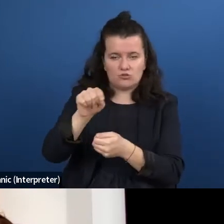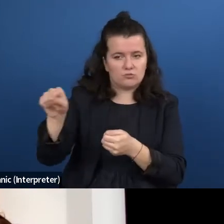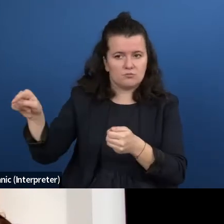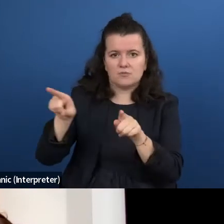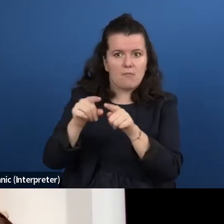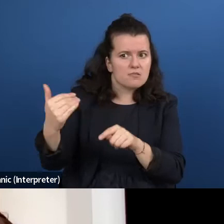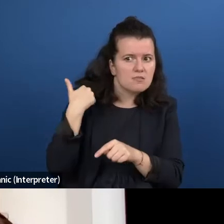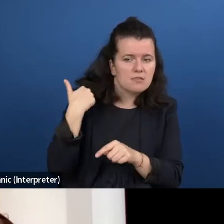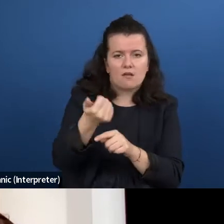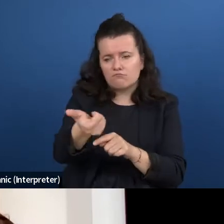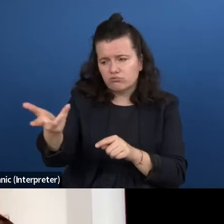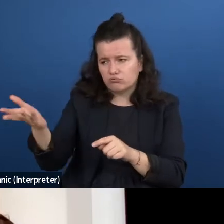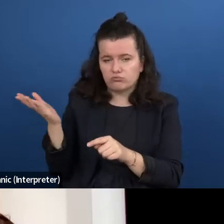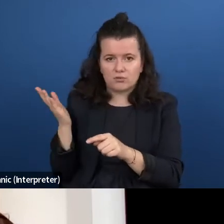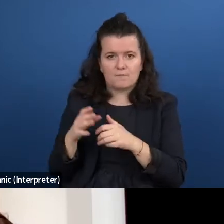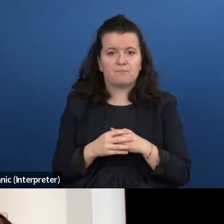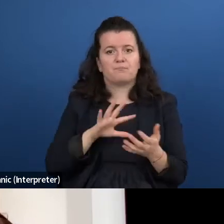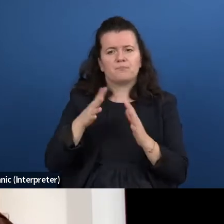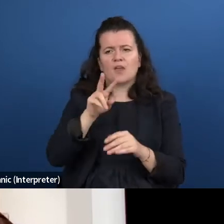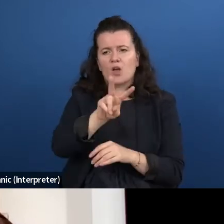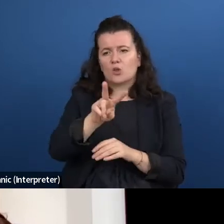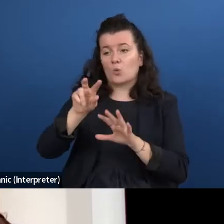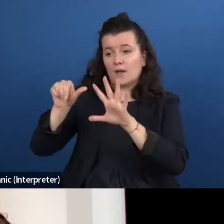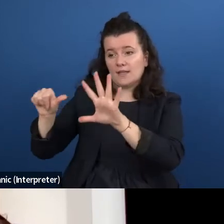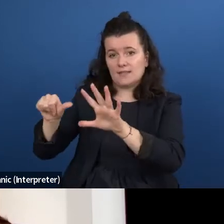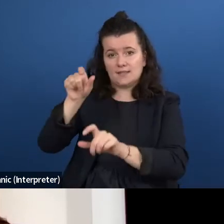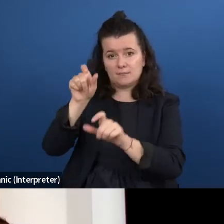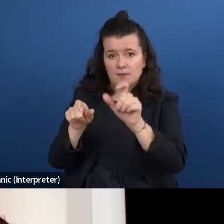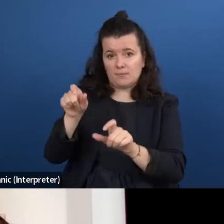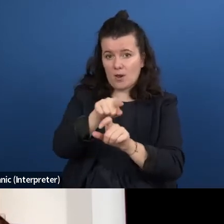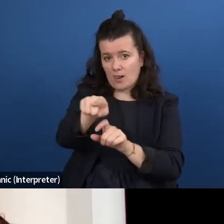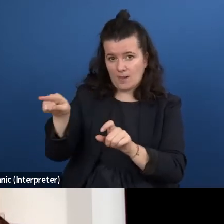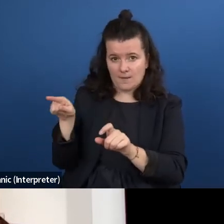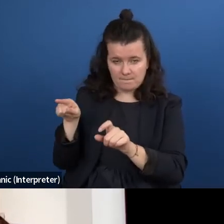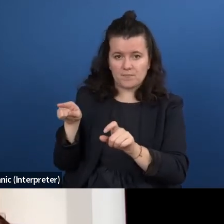who were providing direct services to victims, some resources,